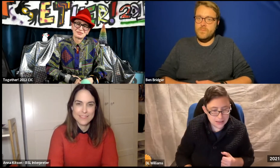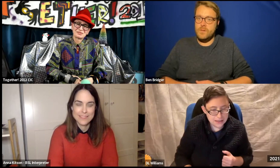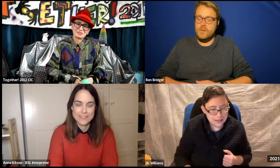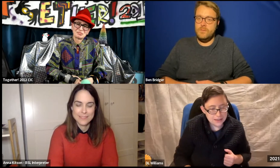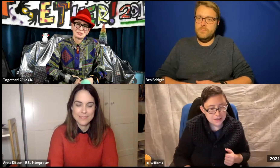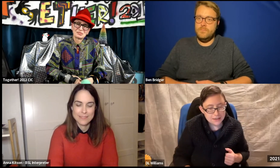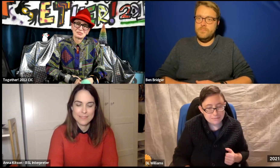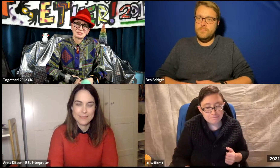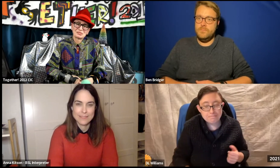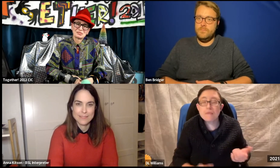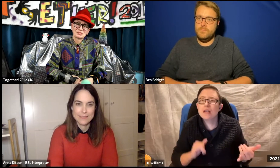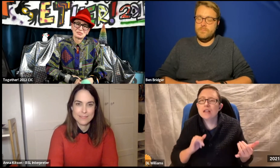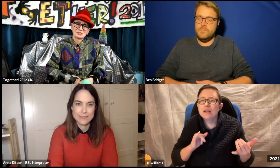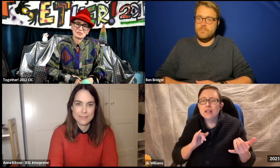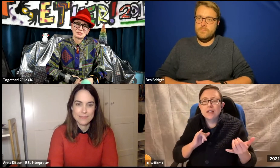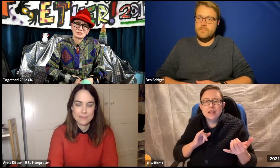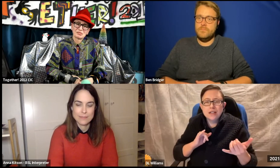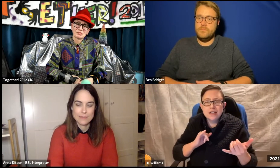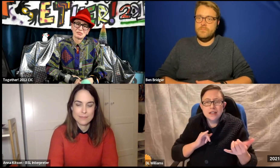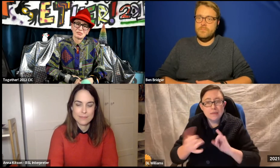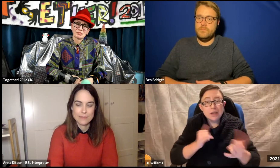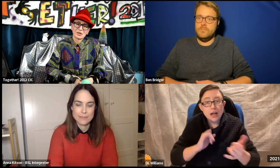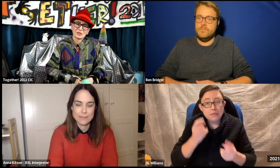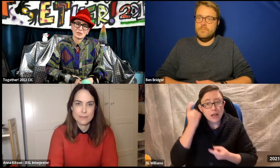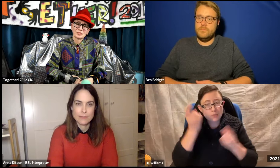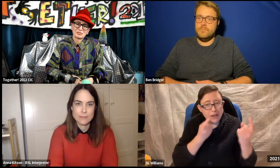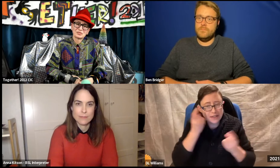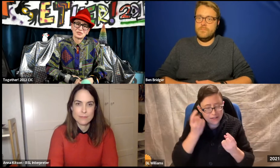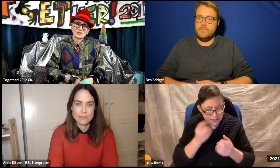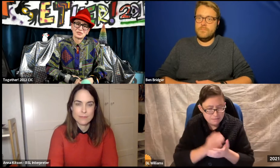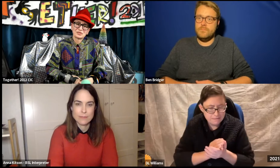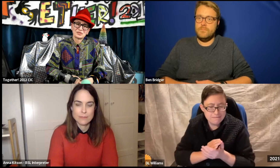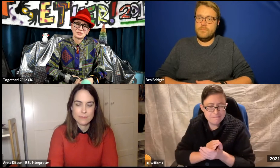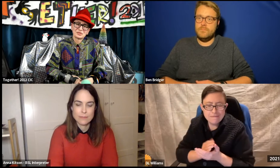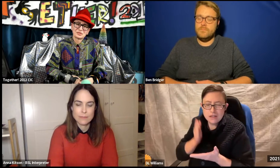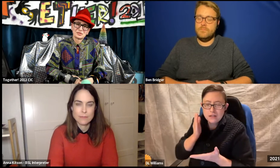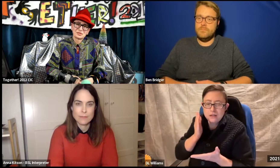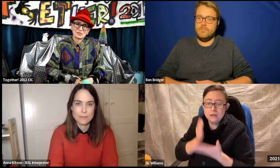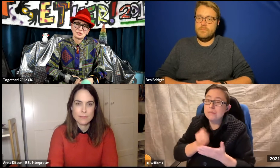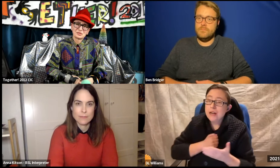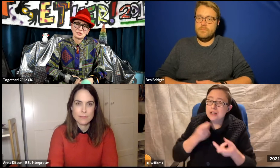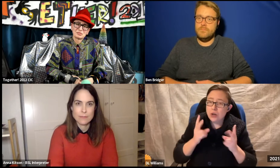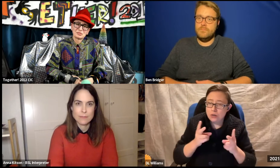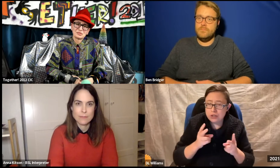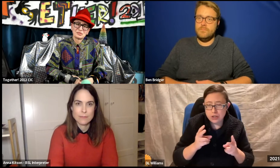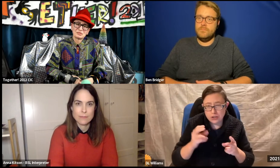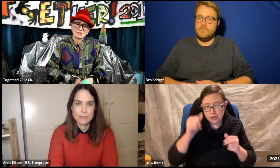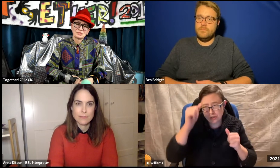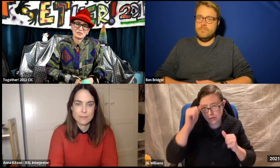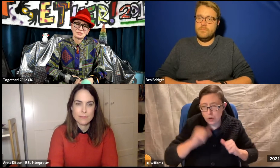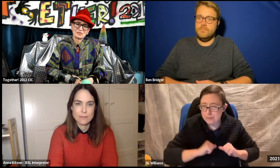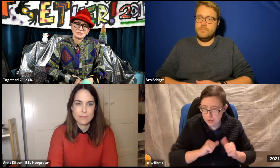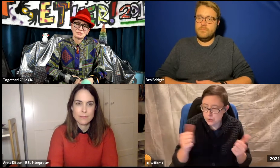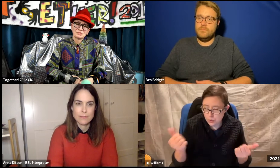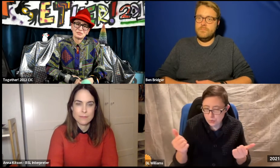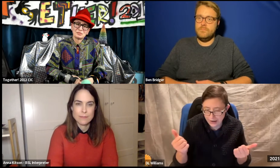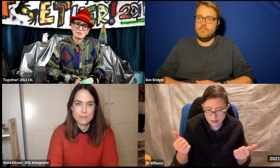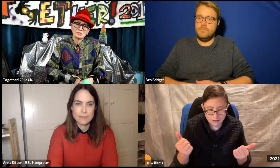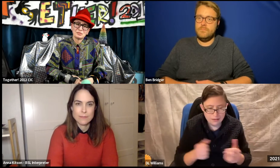So, enjoy. Sometimes I wonder, do my interpreters know me too well?